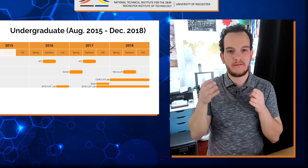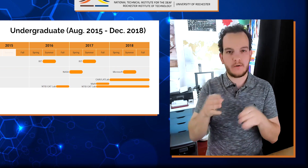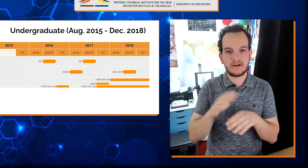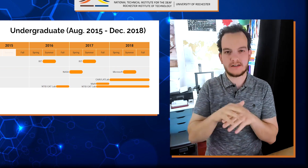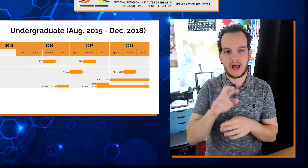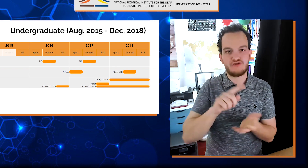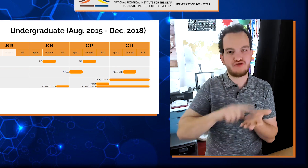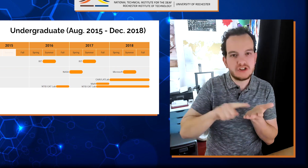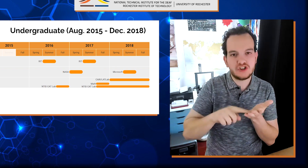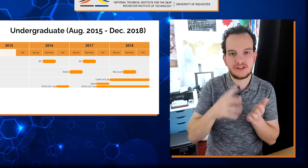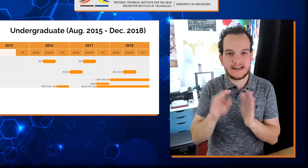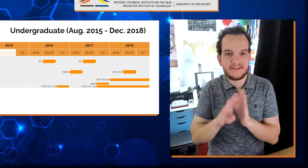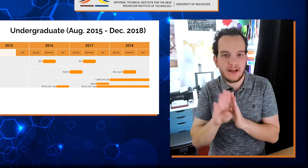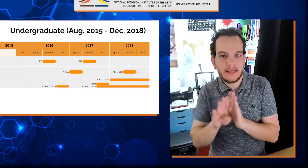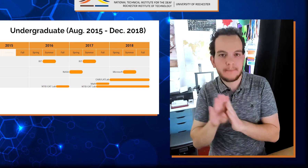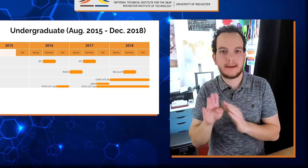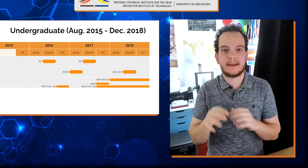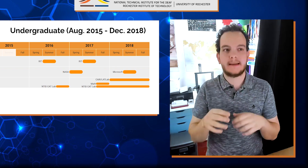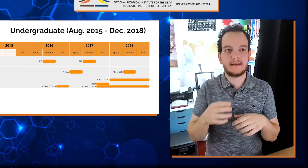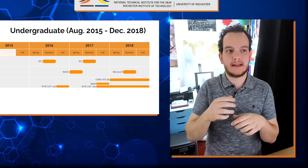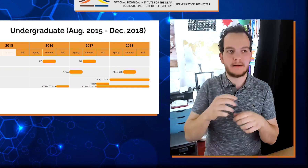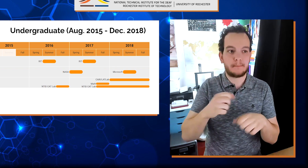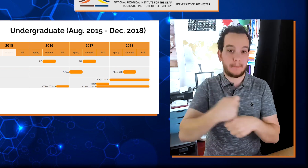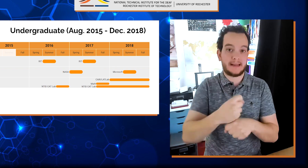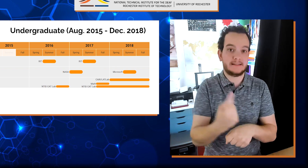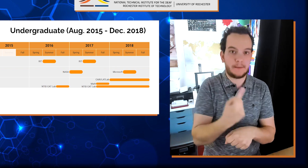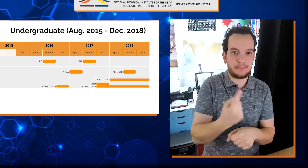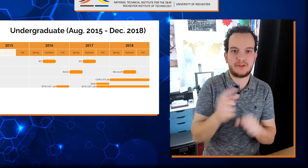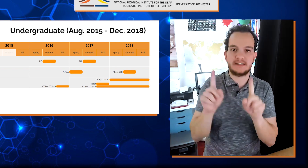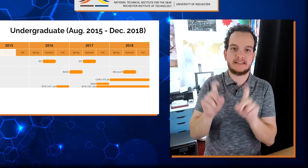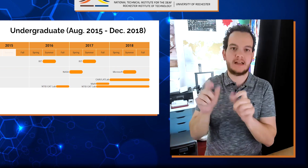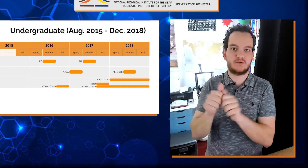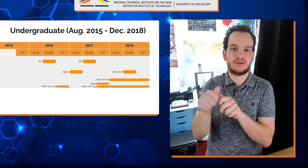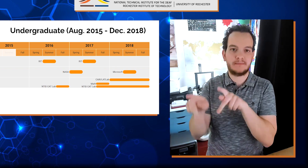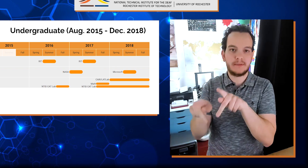I focused on research and development,